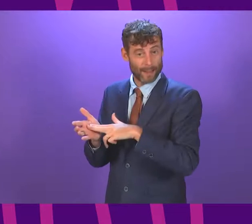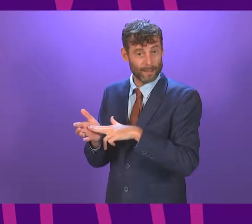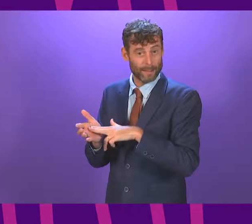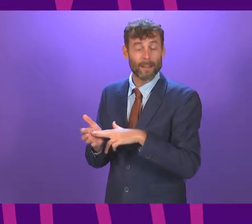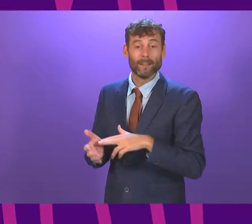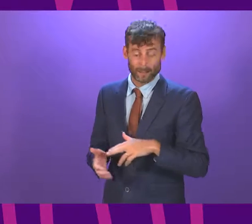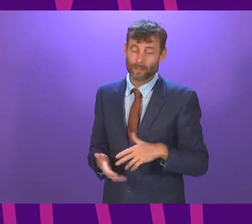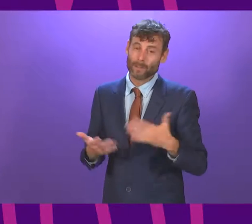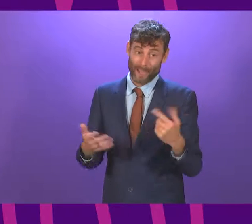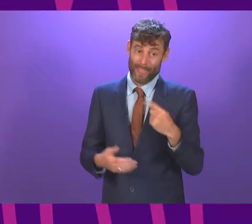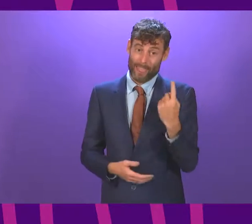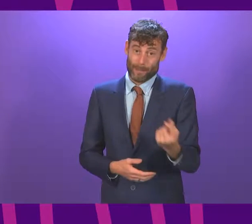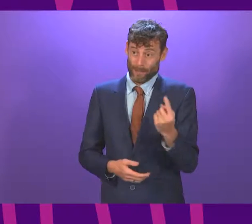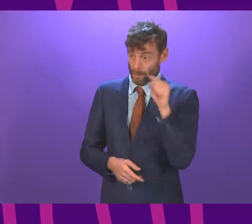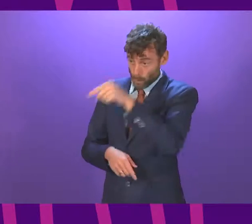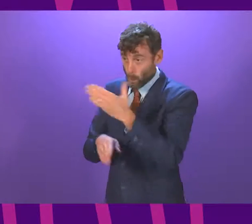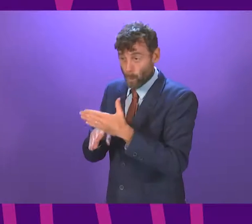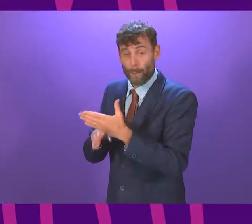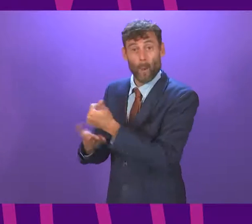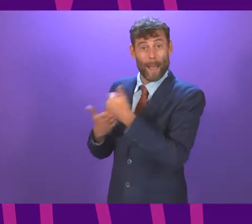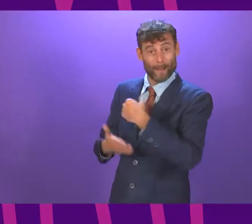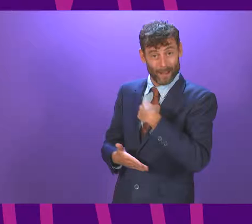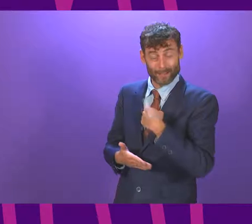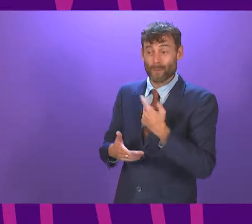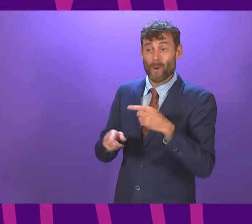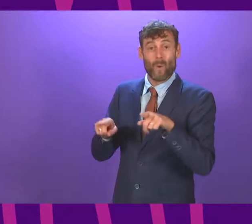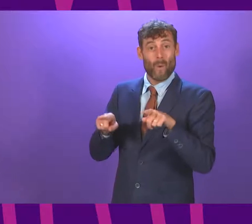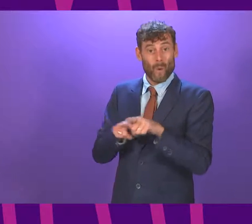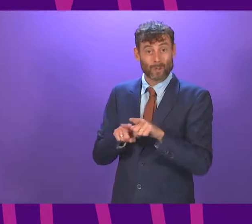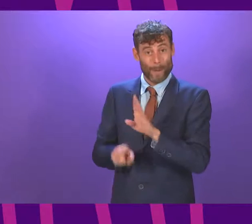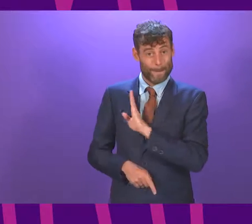We will all be aware of military units based in Scotland that have been supported for years